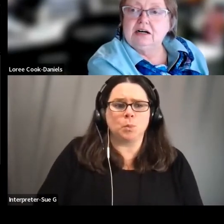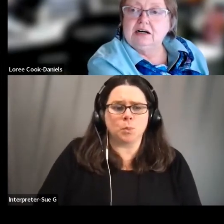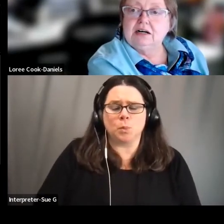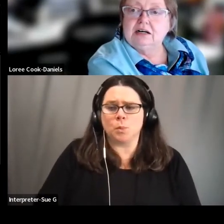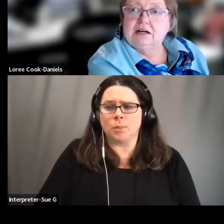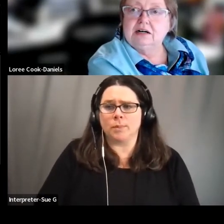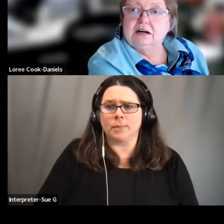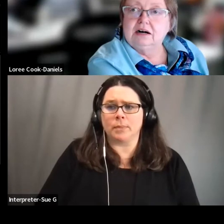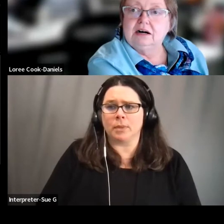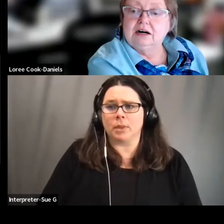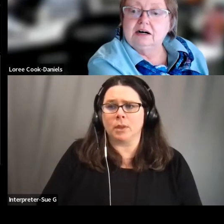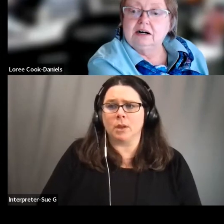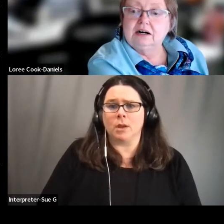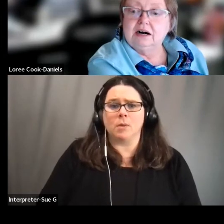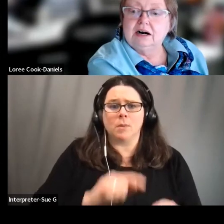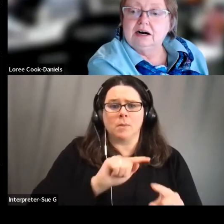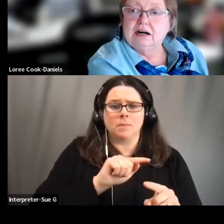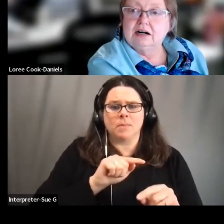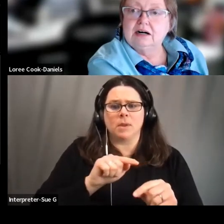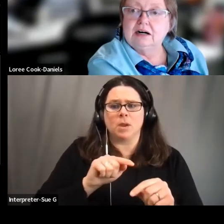Let's go back Caleb if we can please.